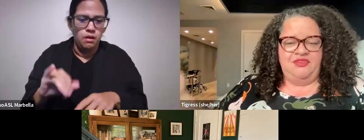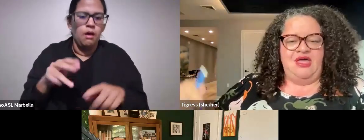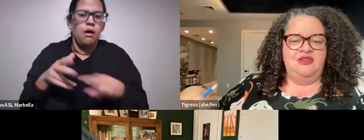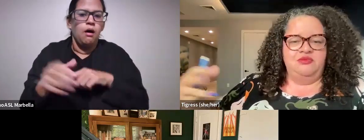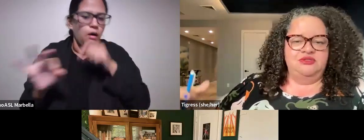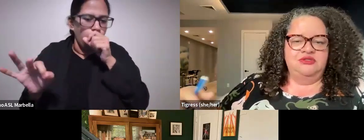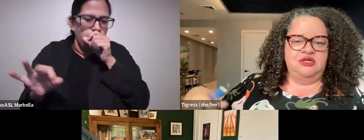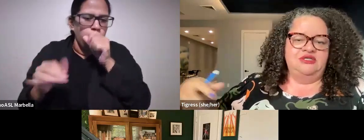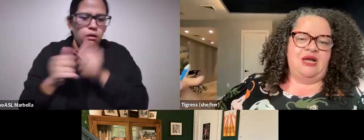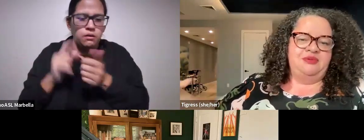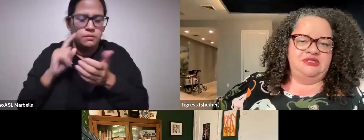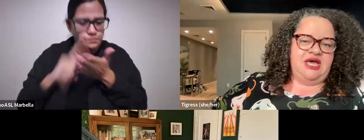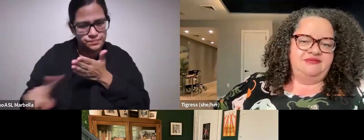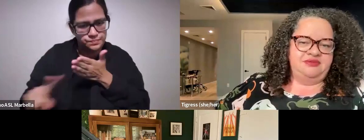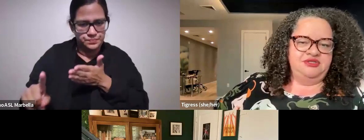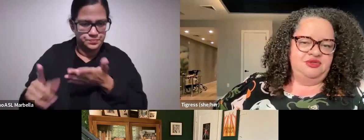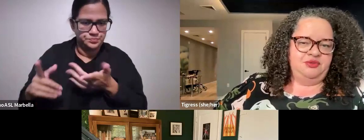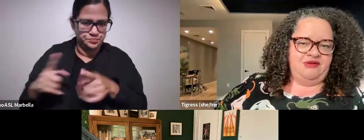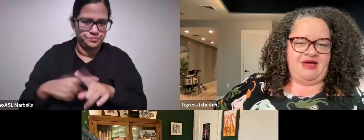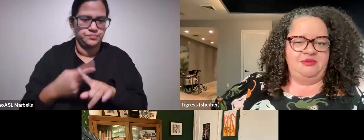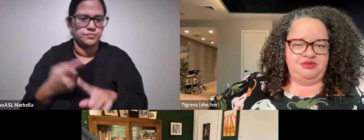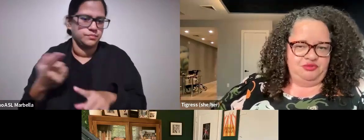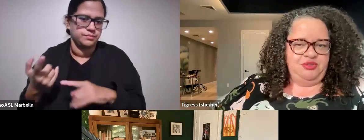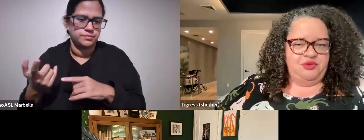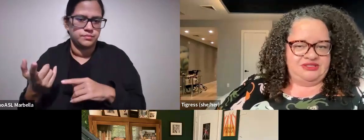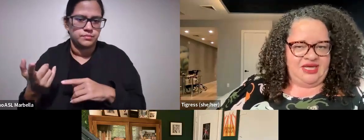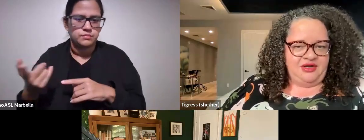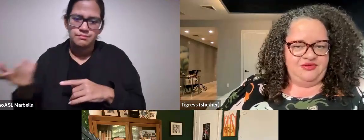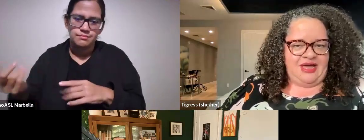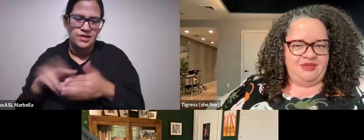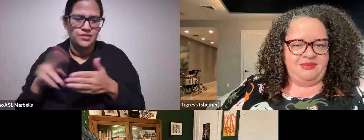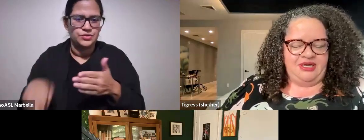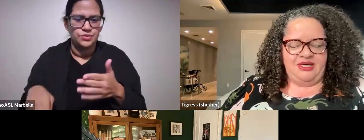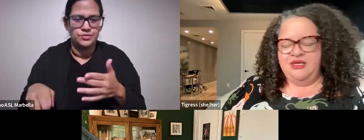but then the results are extrapolated to have something to do with what fat people should be doing to get under that BMI.